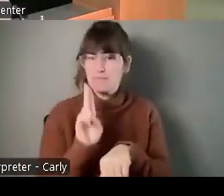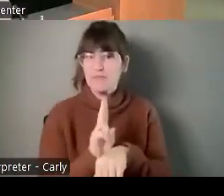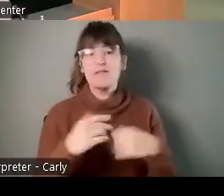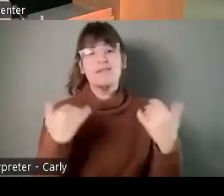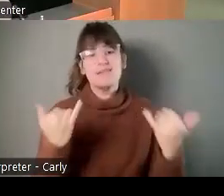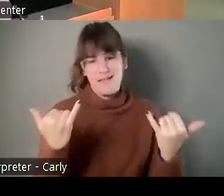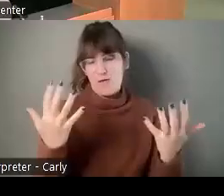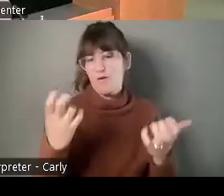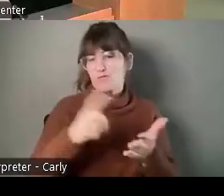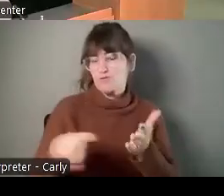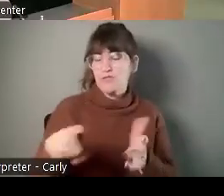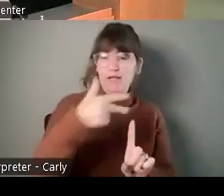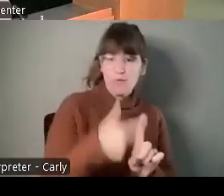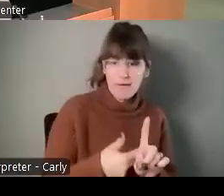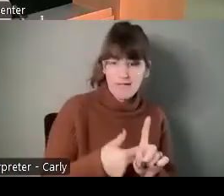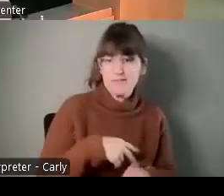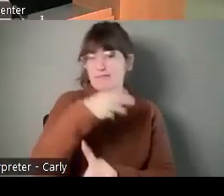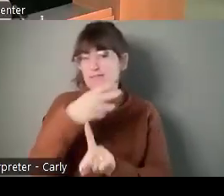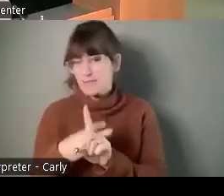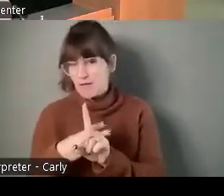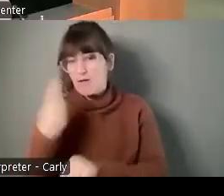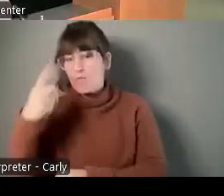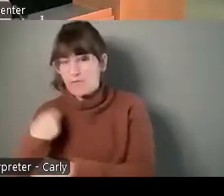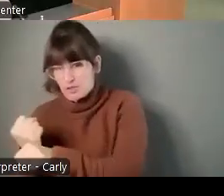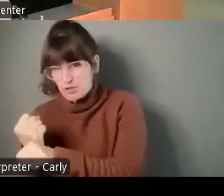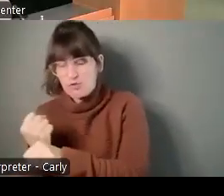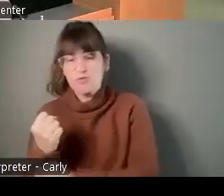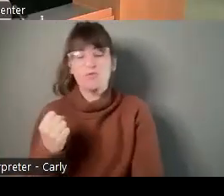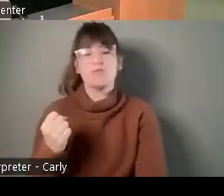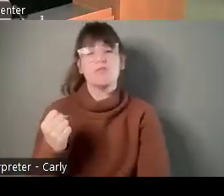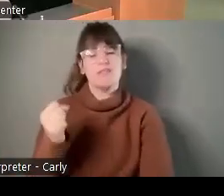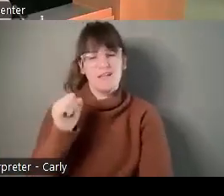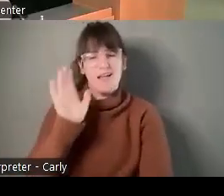like longer outcomes. Um, and I think we'll talk at the end about future directions, thinking about